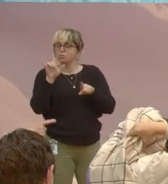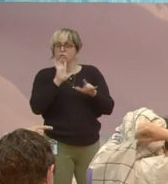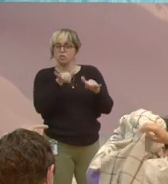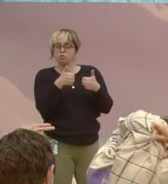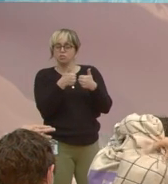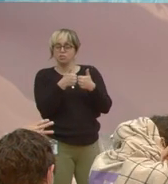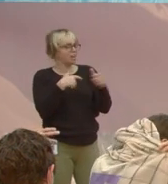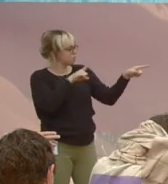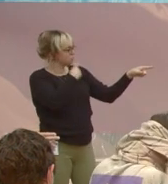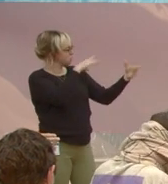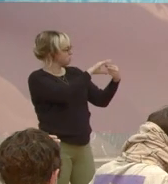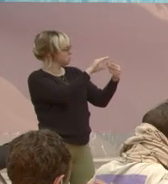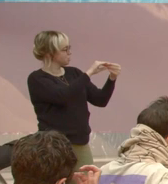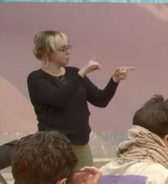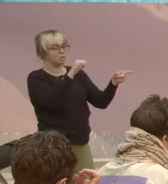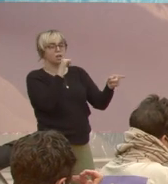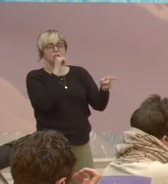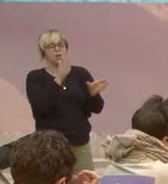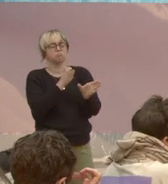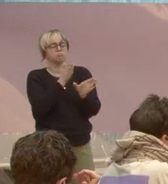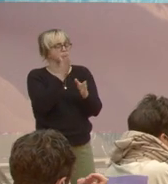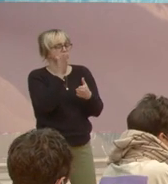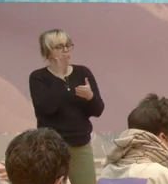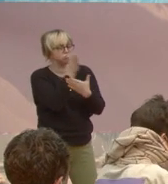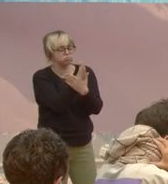that, like how is it not having any intervention? And I remember